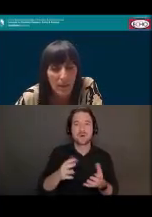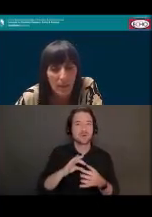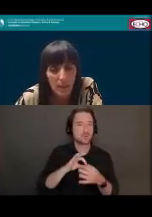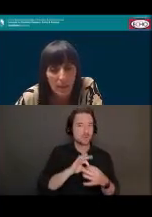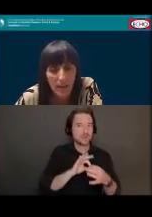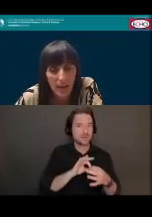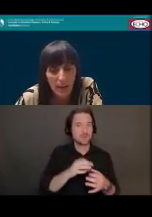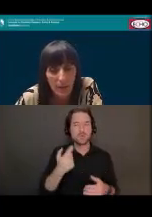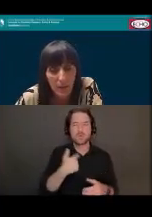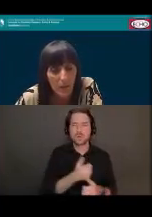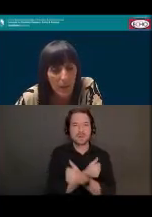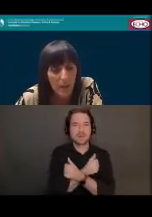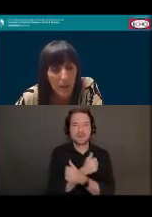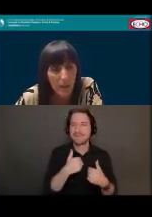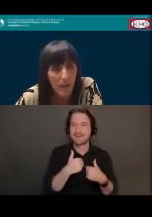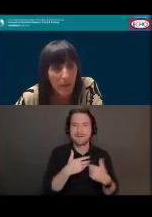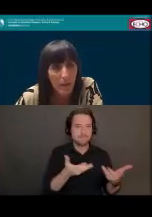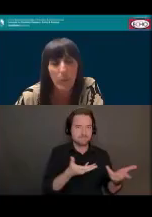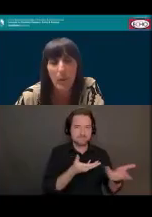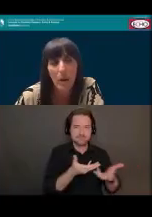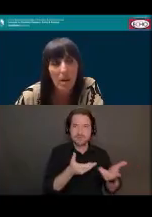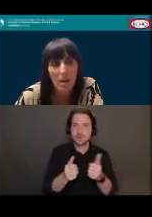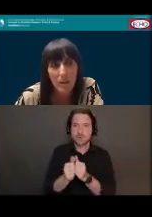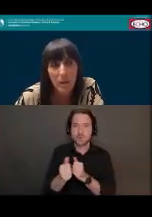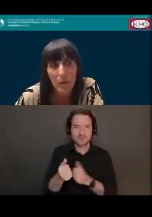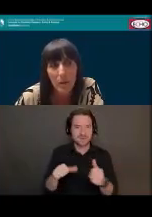those interactions with each other. We're all social